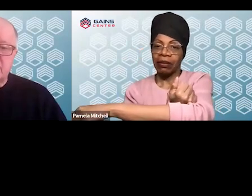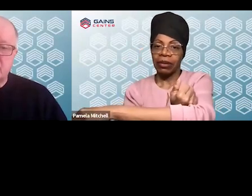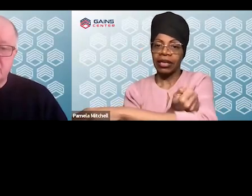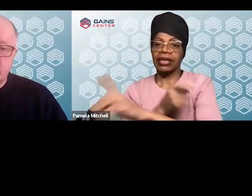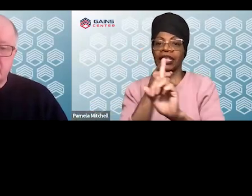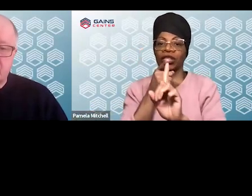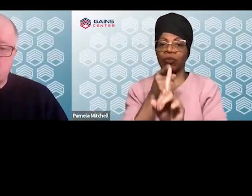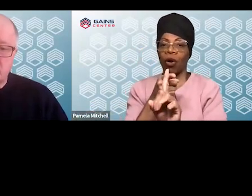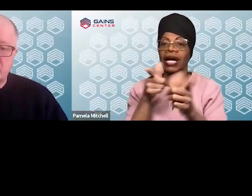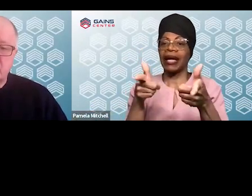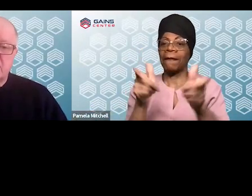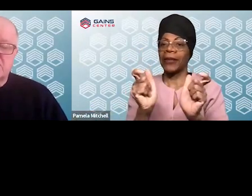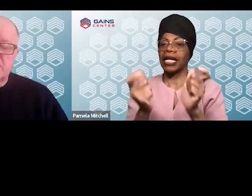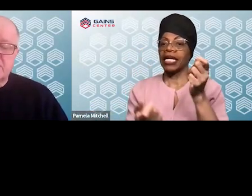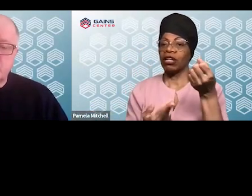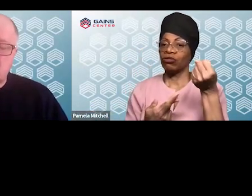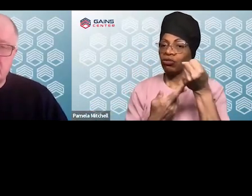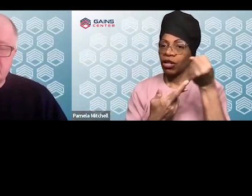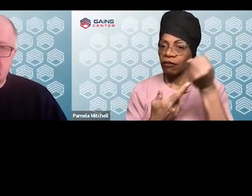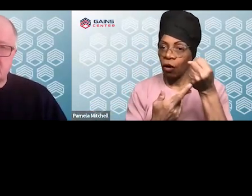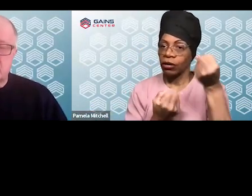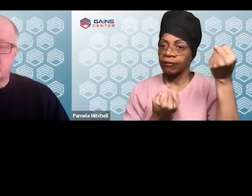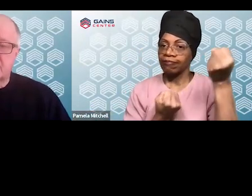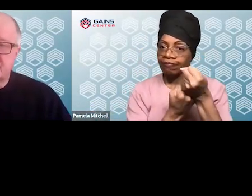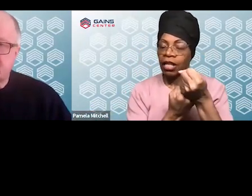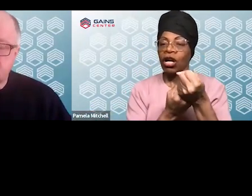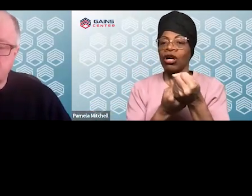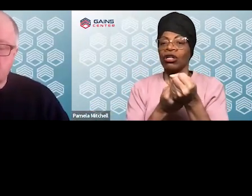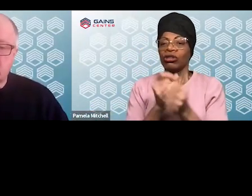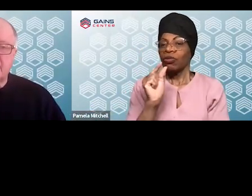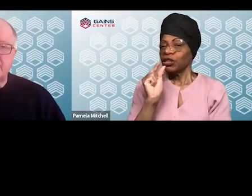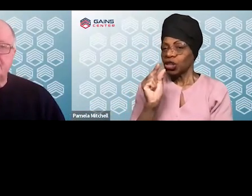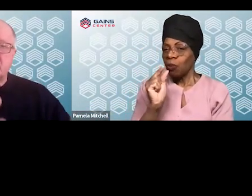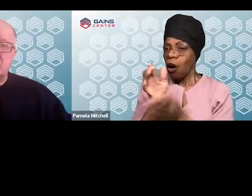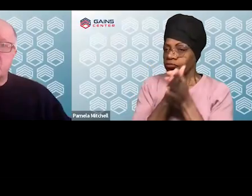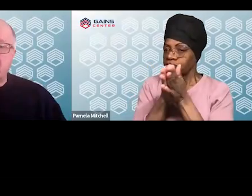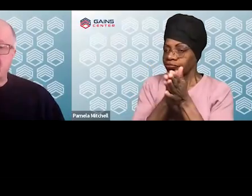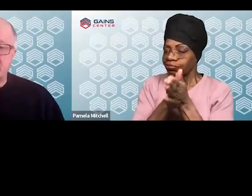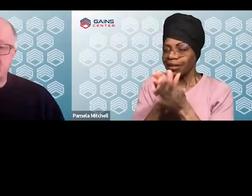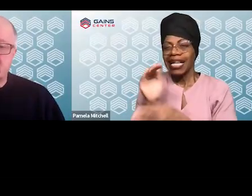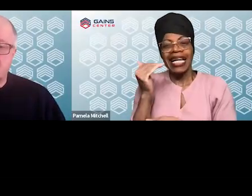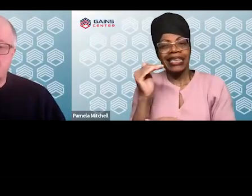and immediately reinforced. So these small incentives, although they seem very modest,